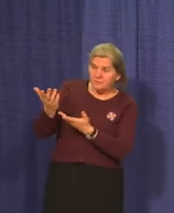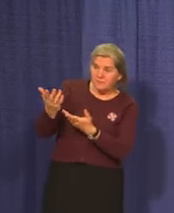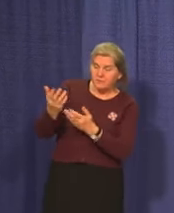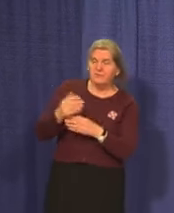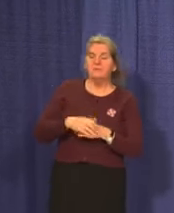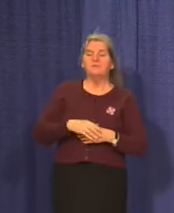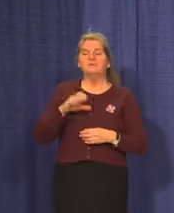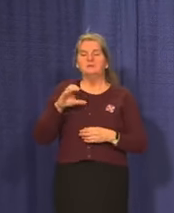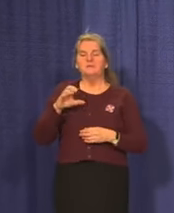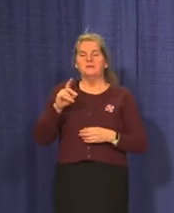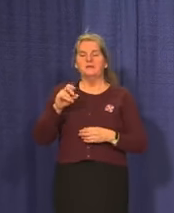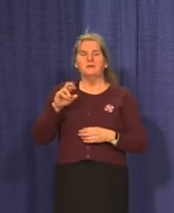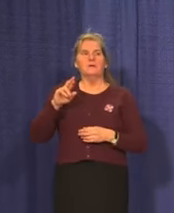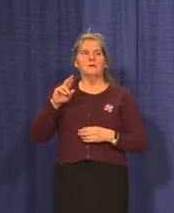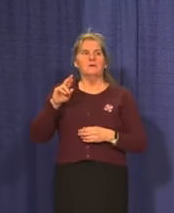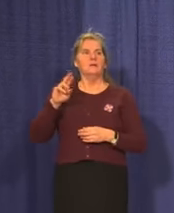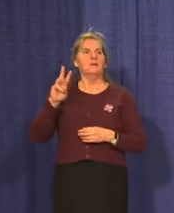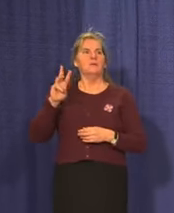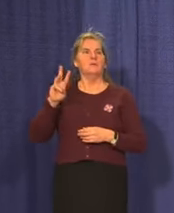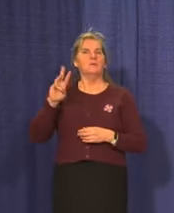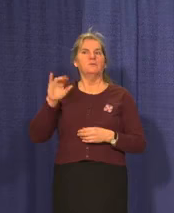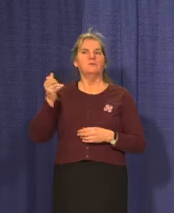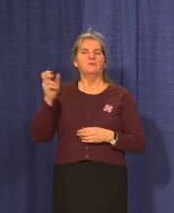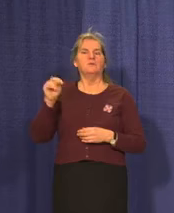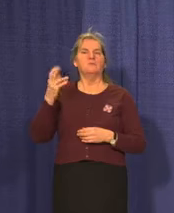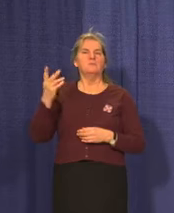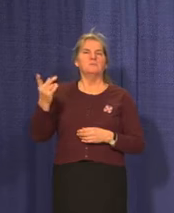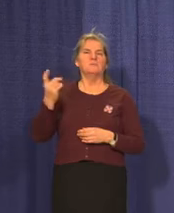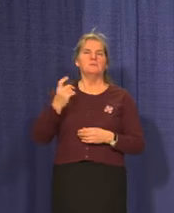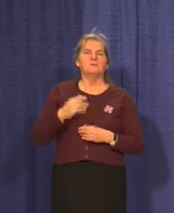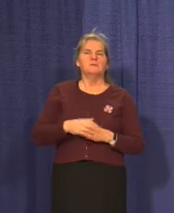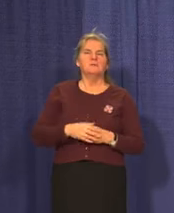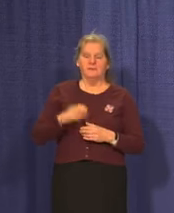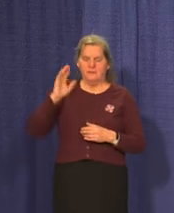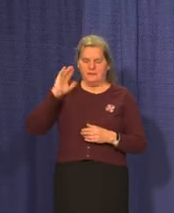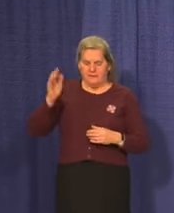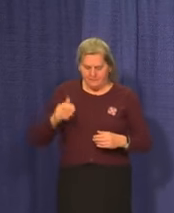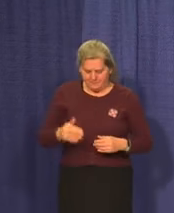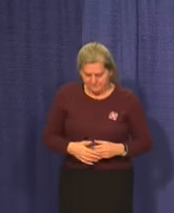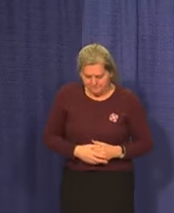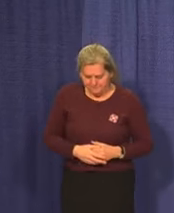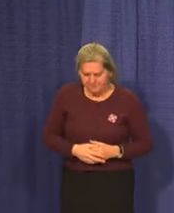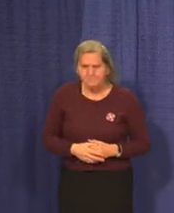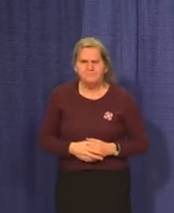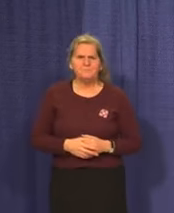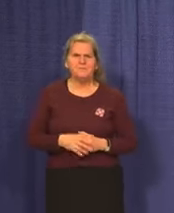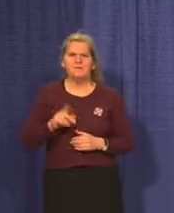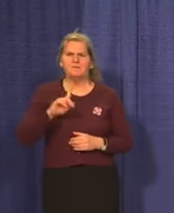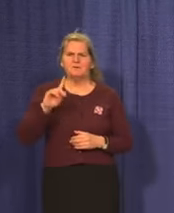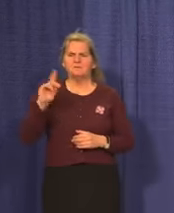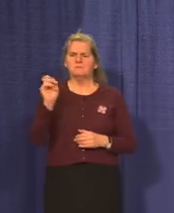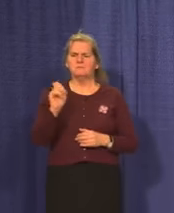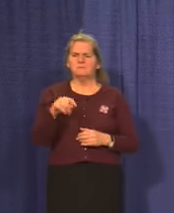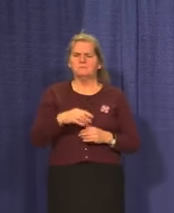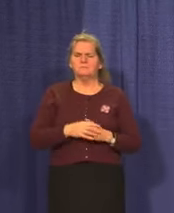KENNEDY. HELLO. MY FIRST QUESTION, I'M WONDERING